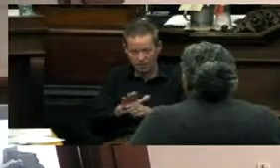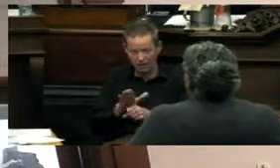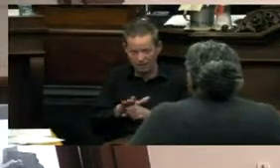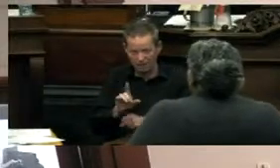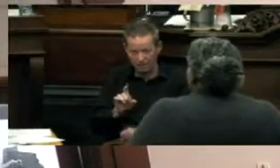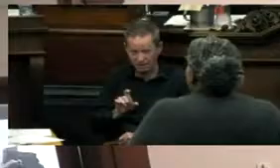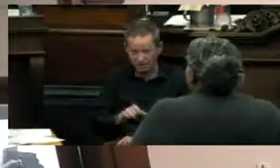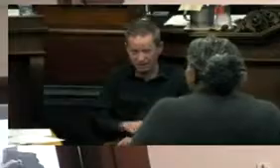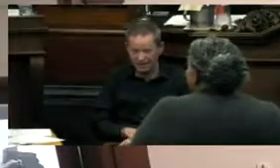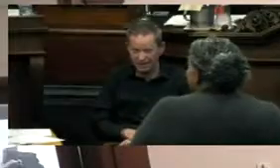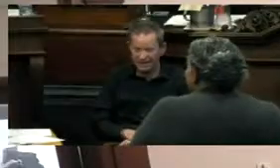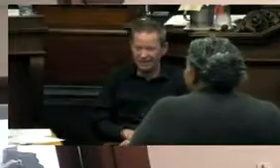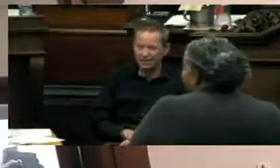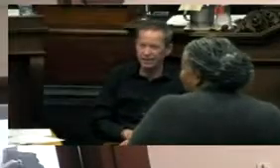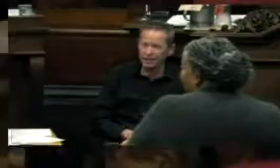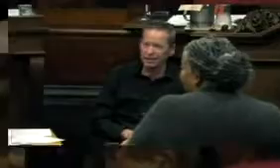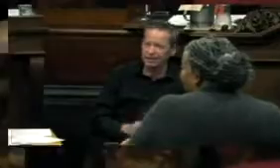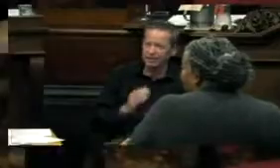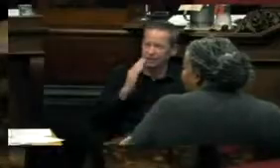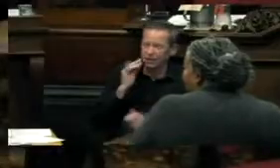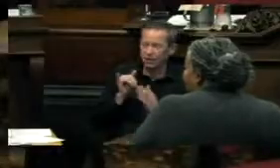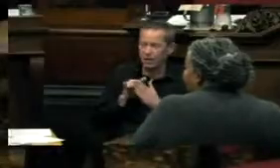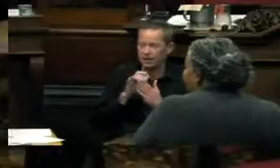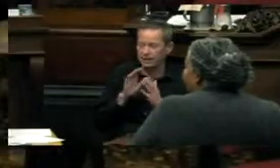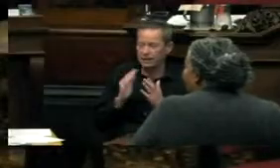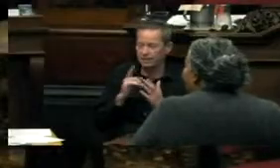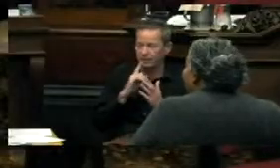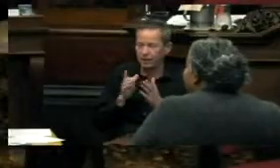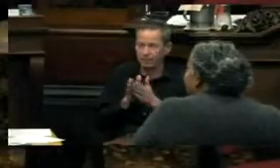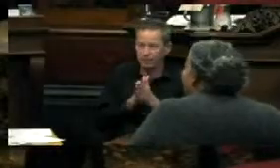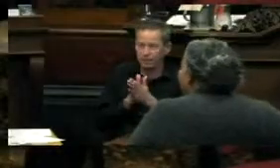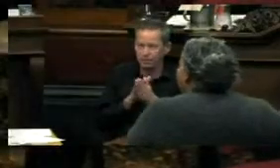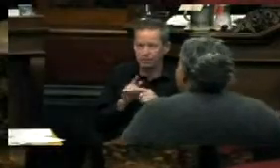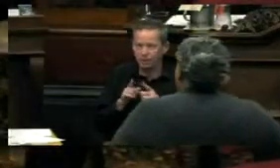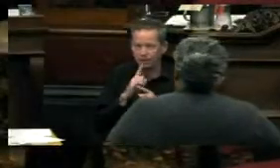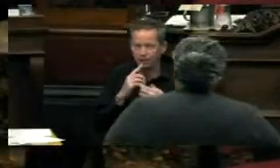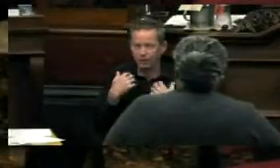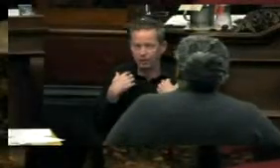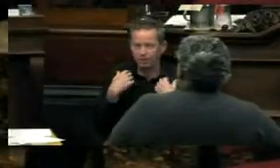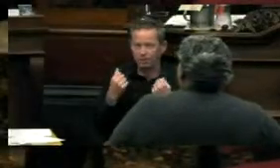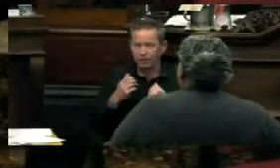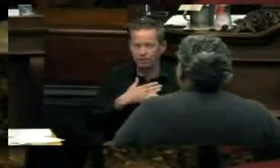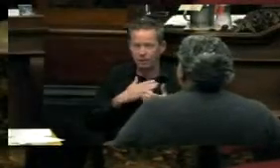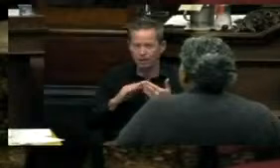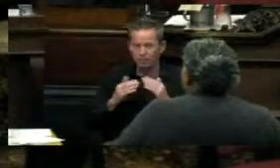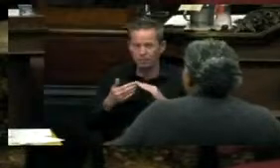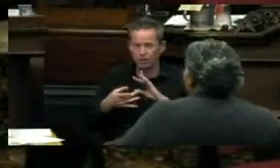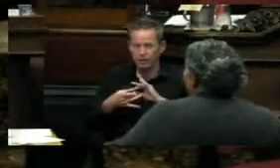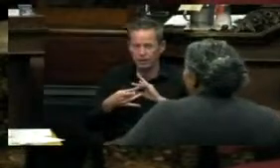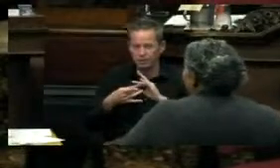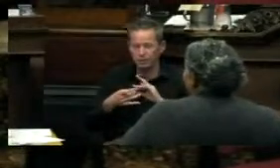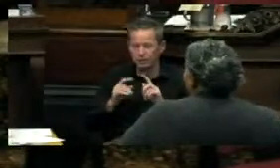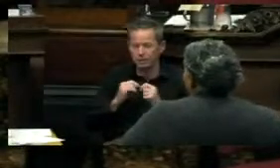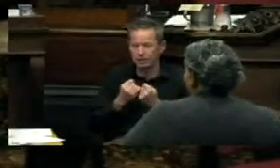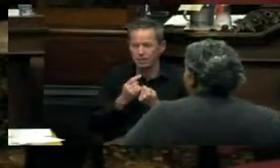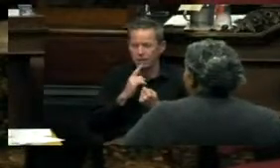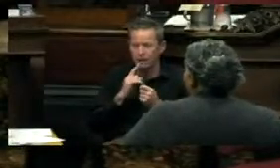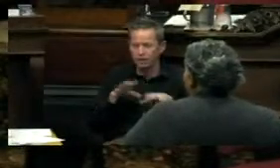and getting input? Over the course of just one month? That's